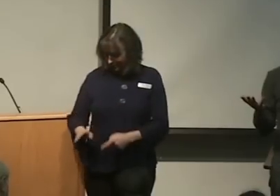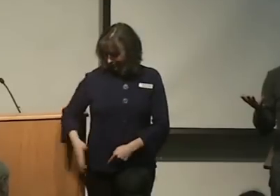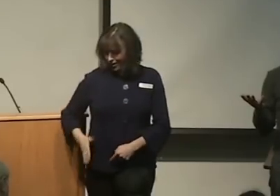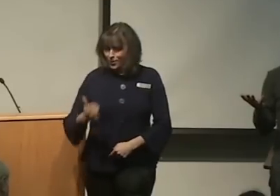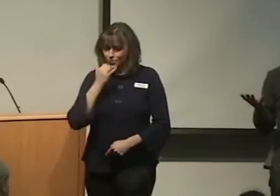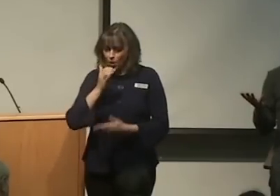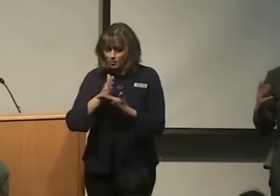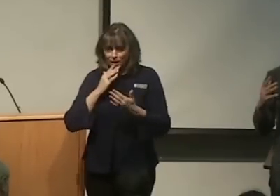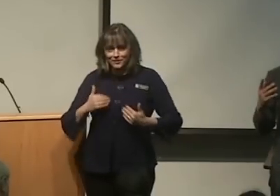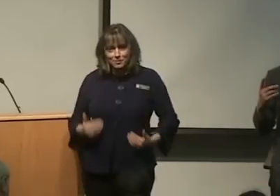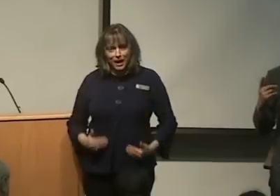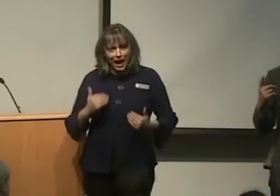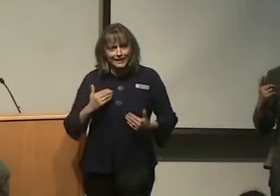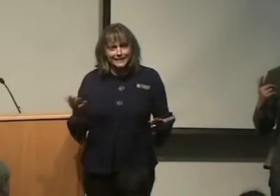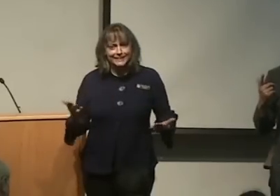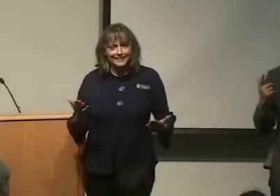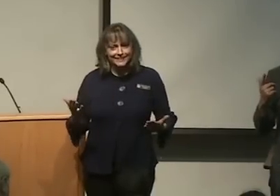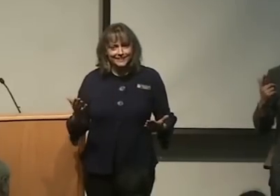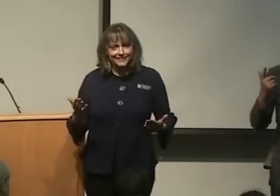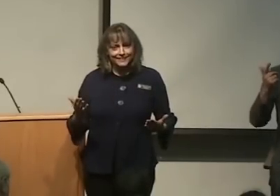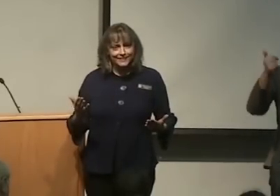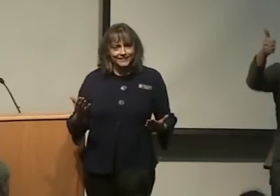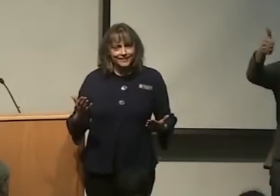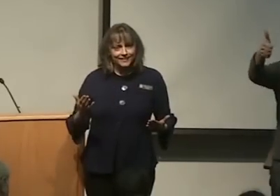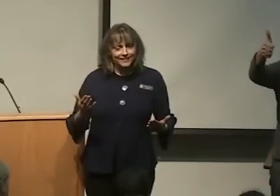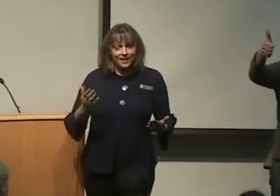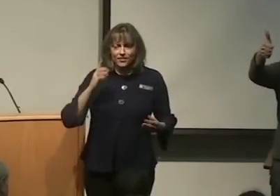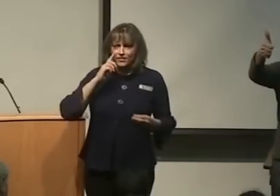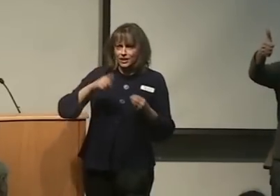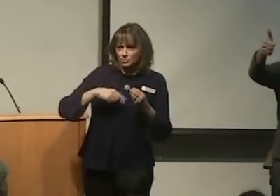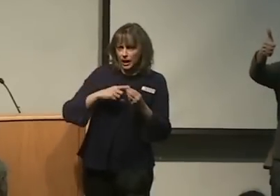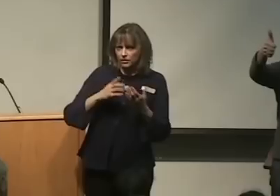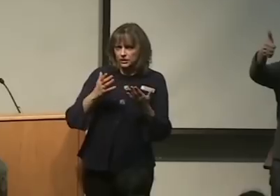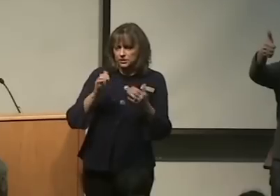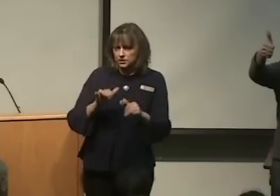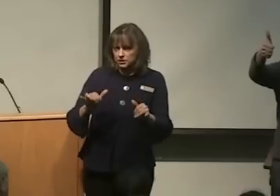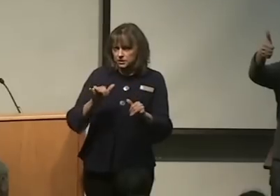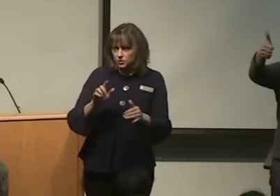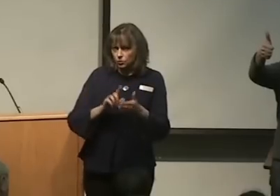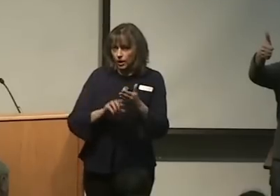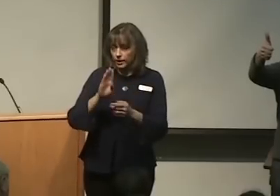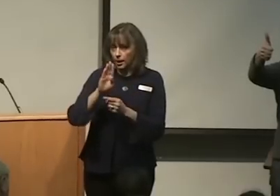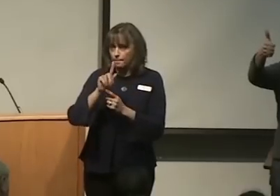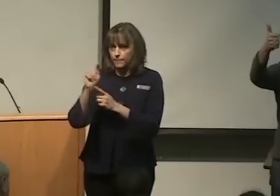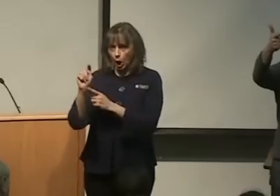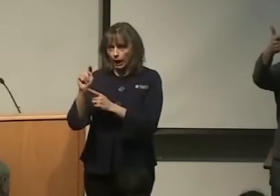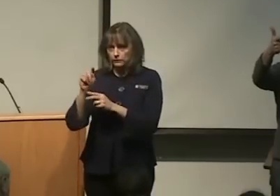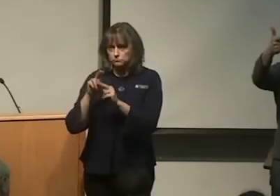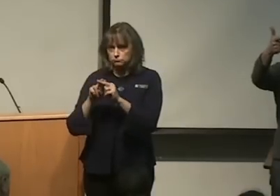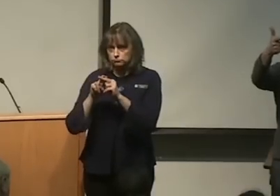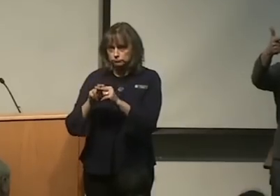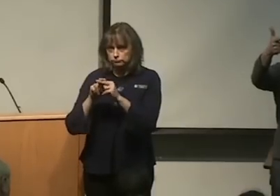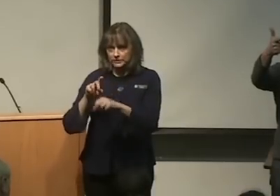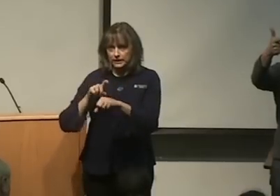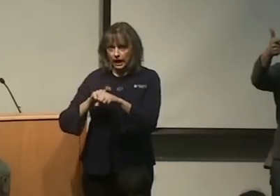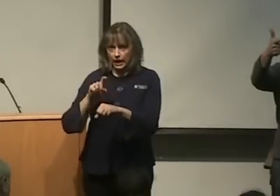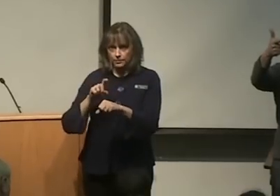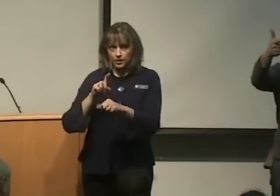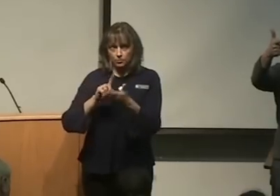So right now thing about it. The variable -- so what's constant is butt time, and what's variable is learning.